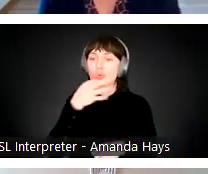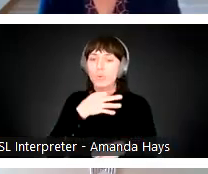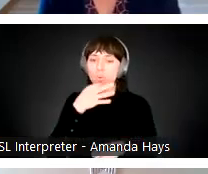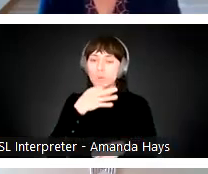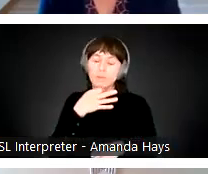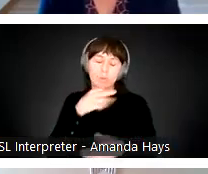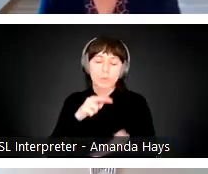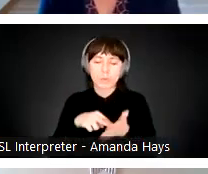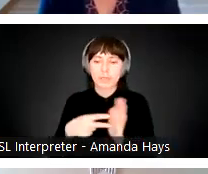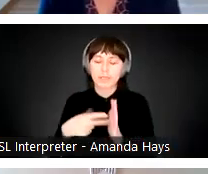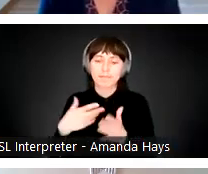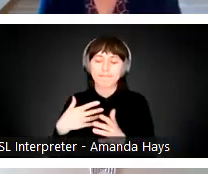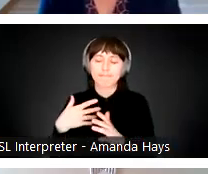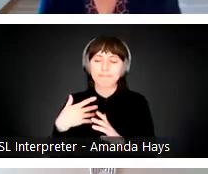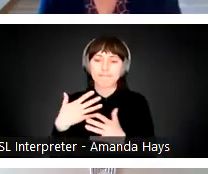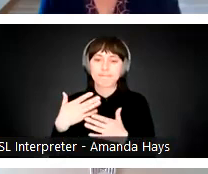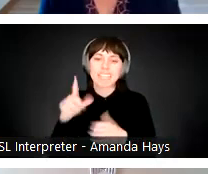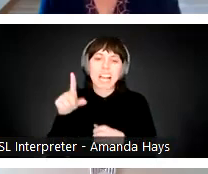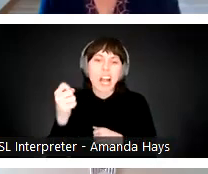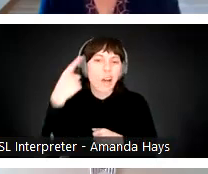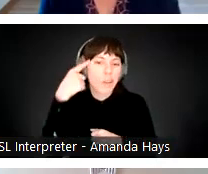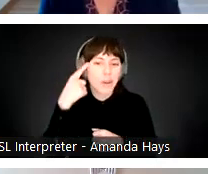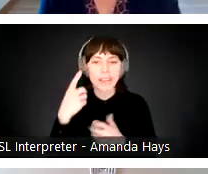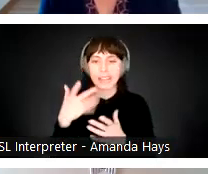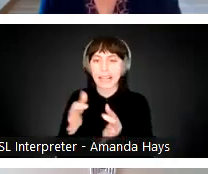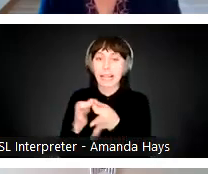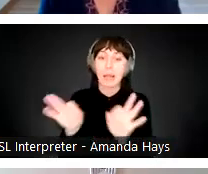months down the road, so, soon in government speak.